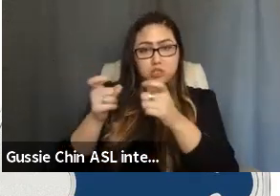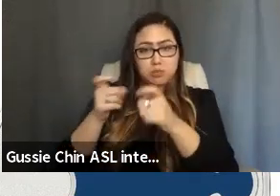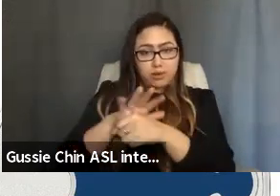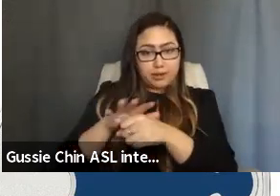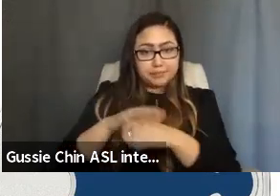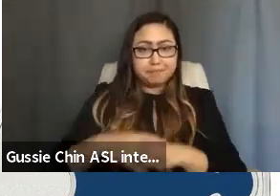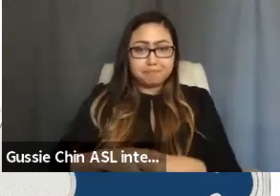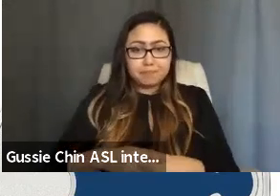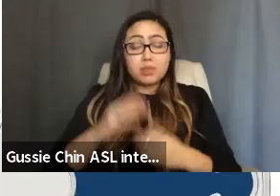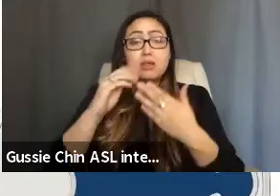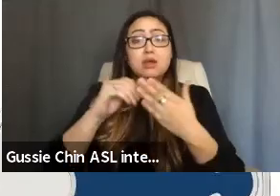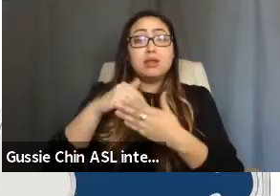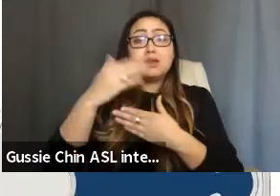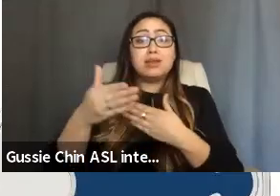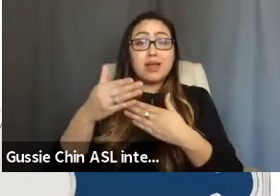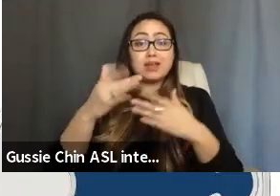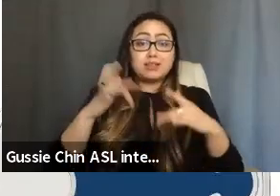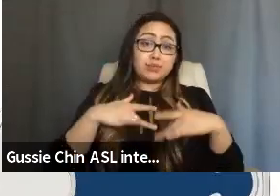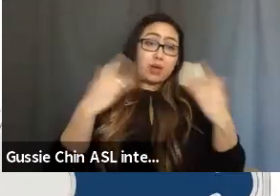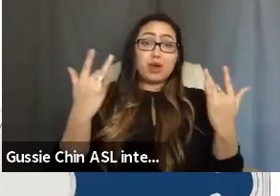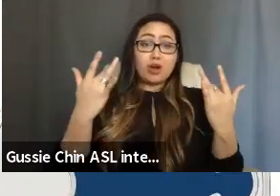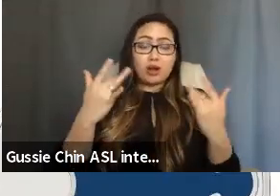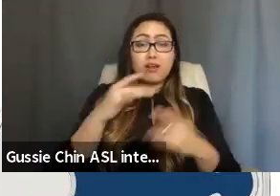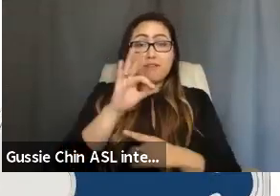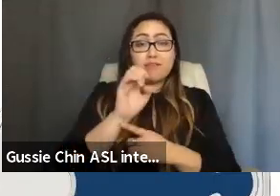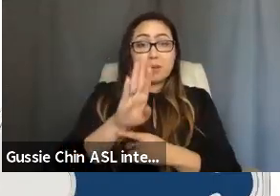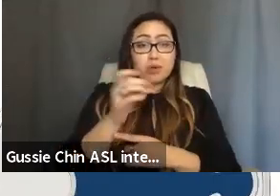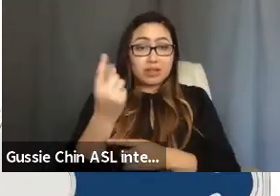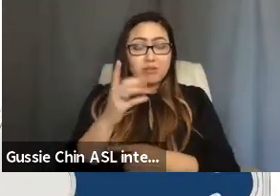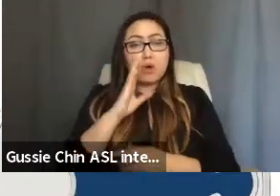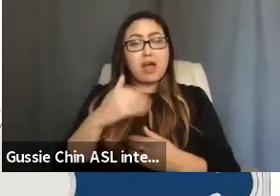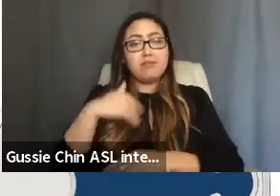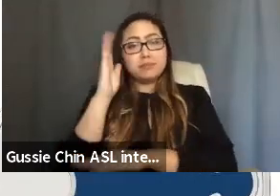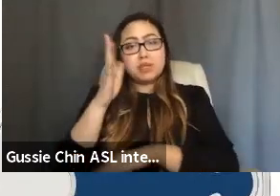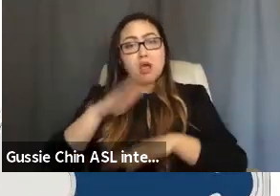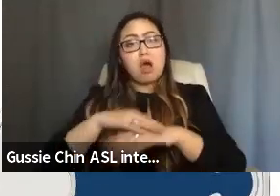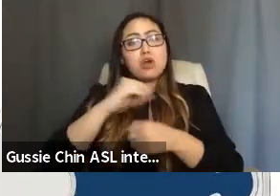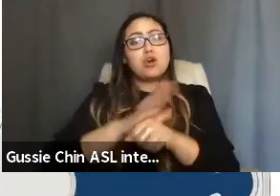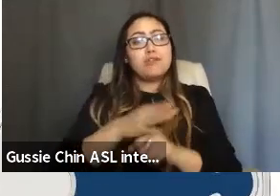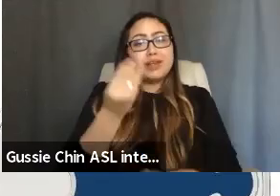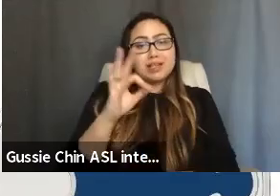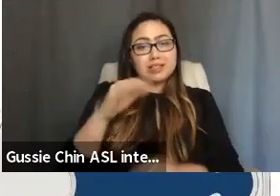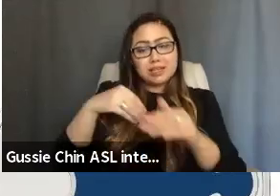webinar on February 11th, we're going to have a presentation on COVID 19 accessible materials